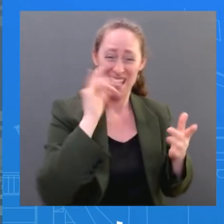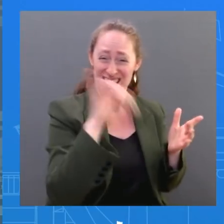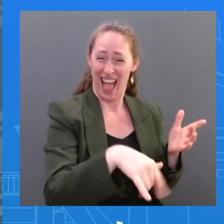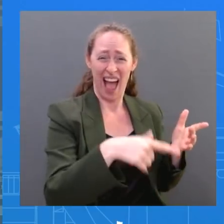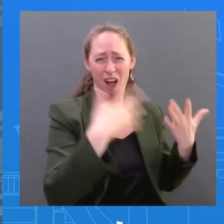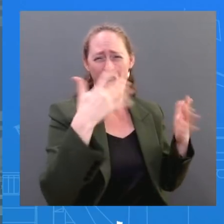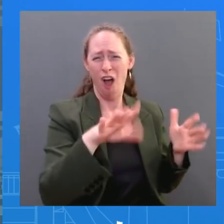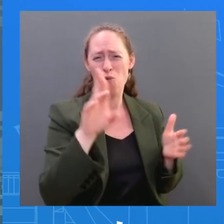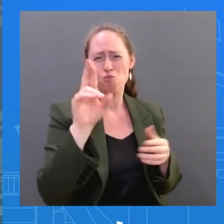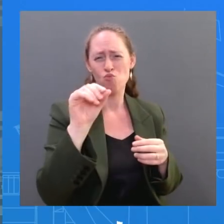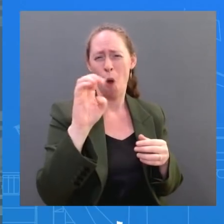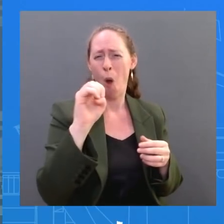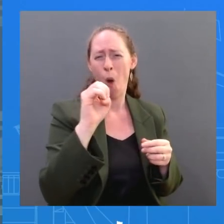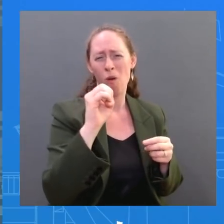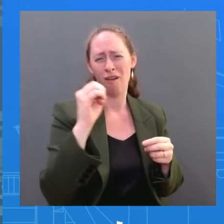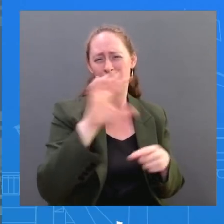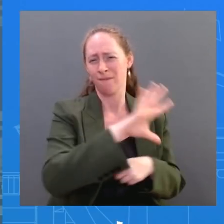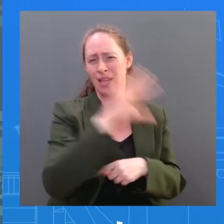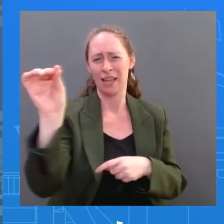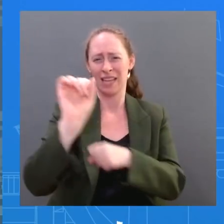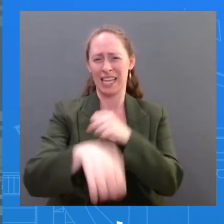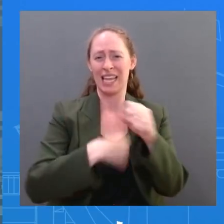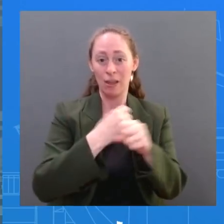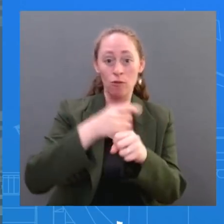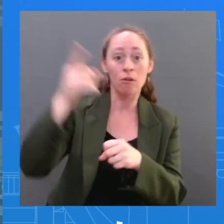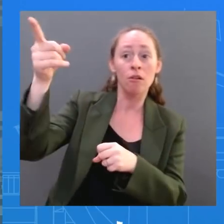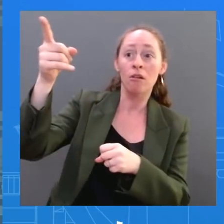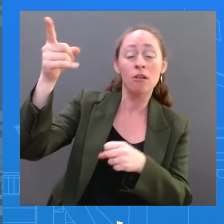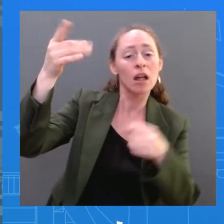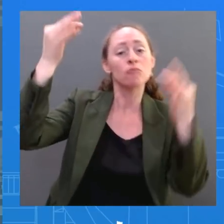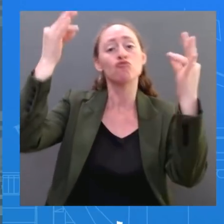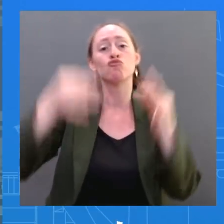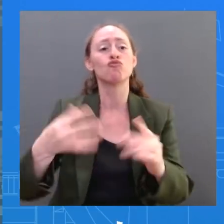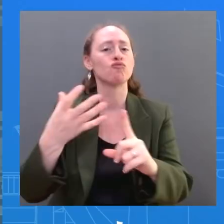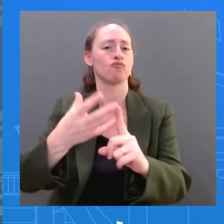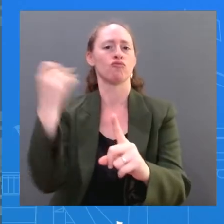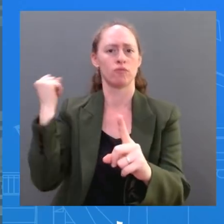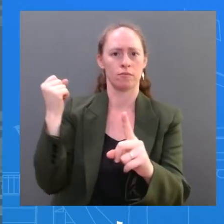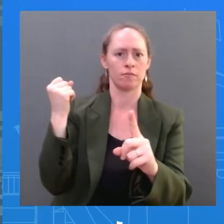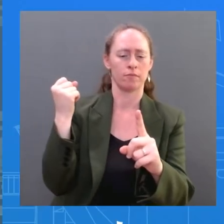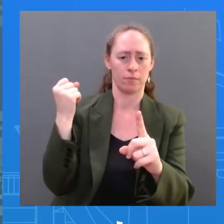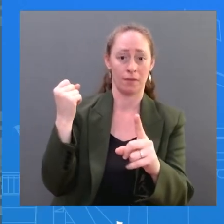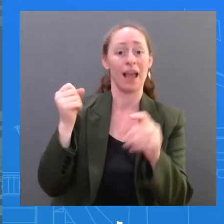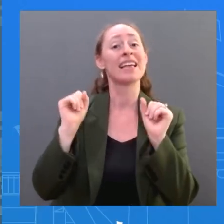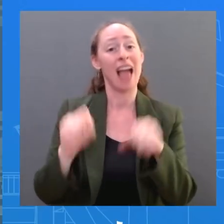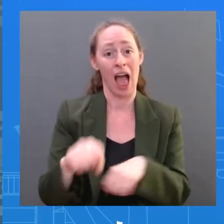that that can't be solved by executive action alone and that the best and fastest way to fix that